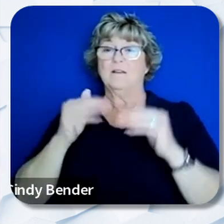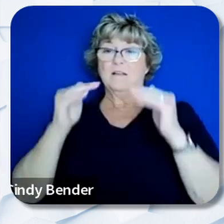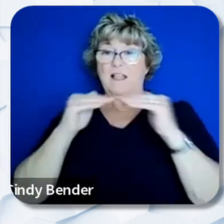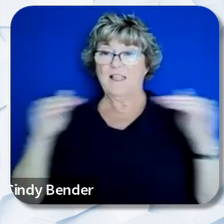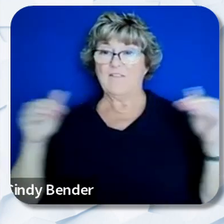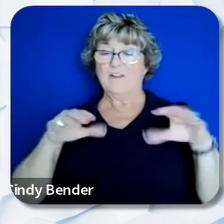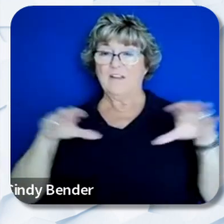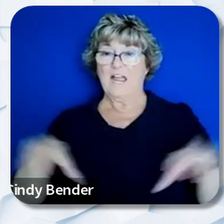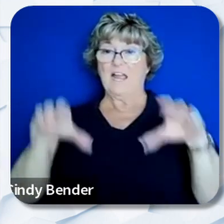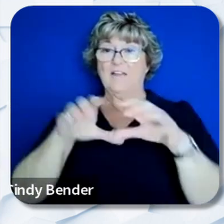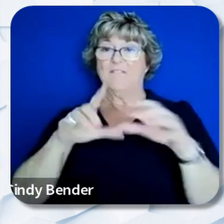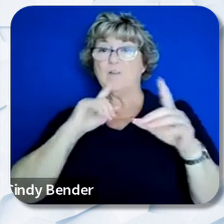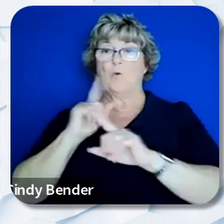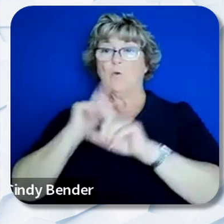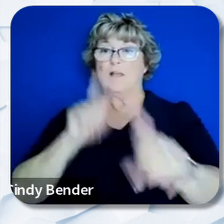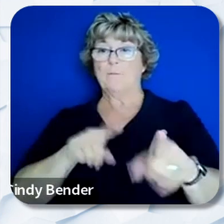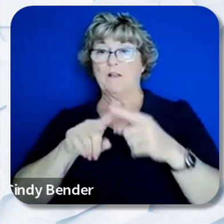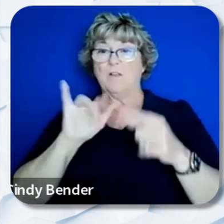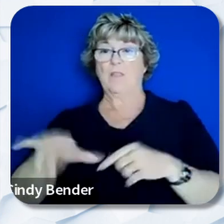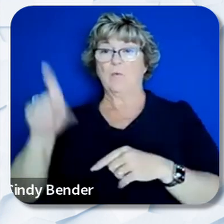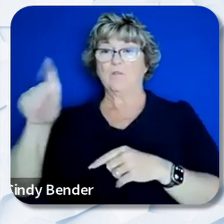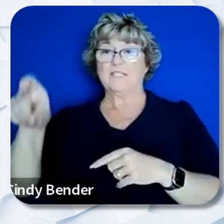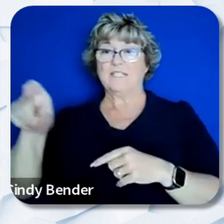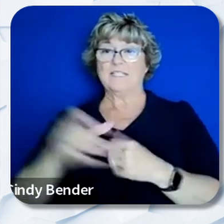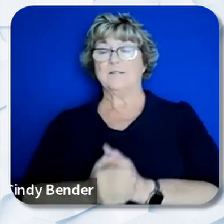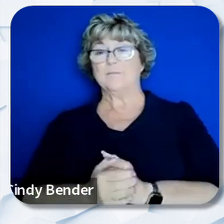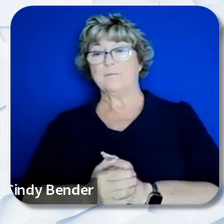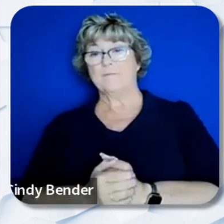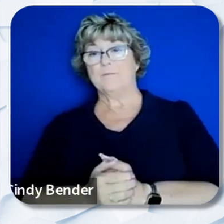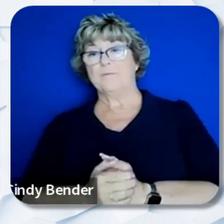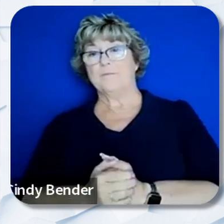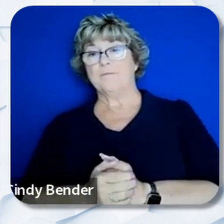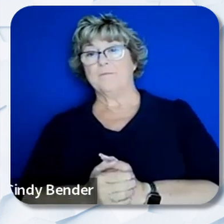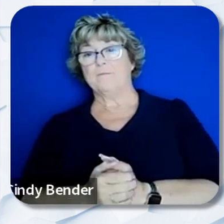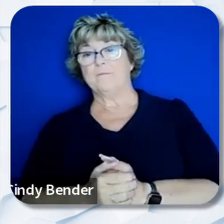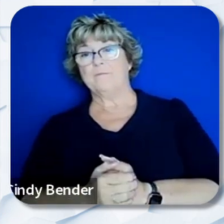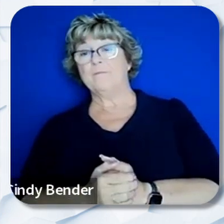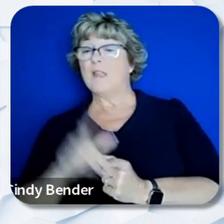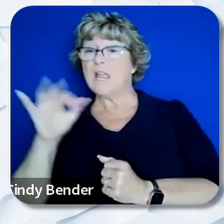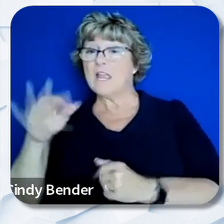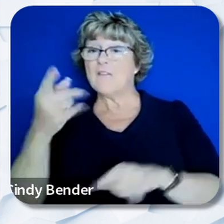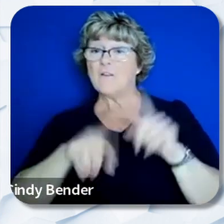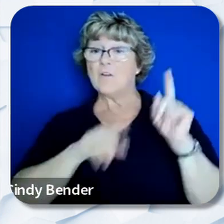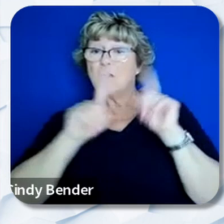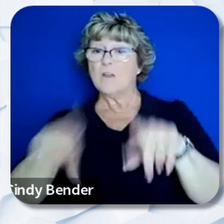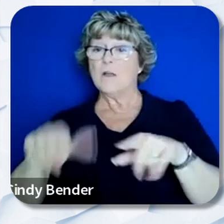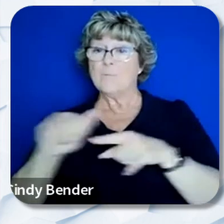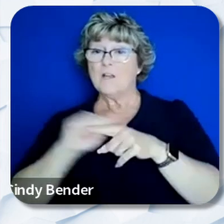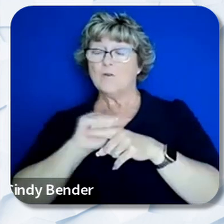that are going to be responsive to those needs. If you're unable to attend a training, I understand